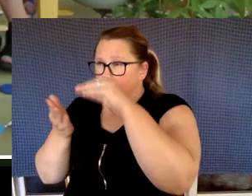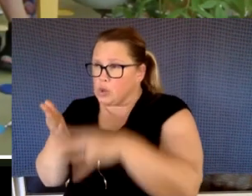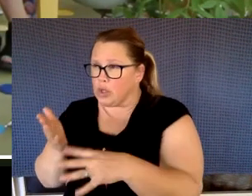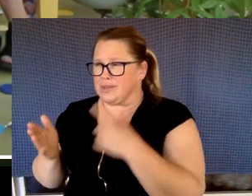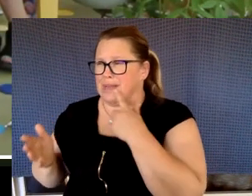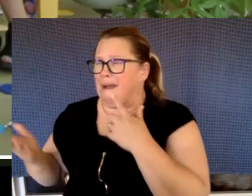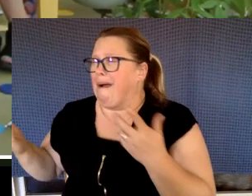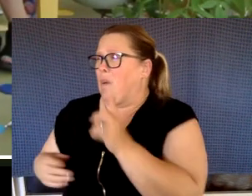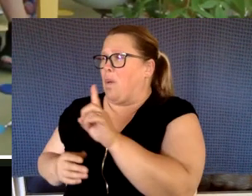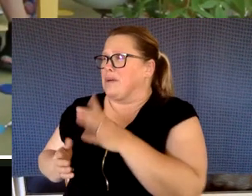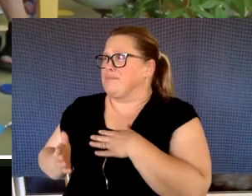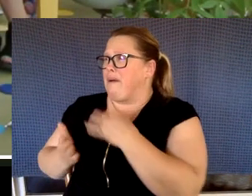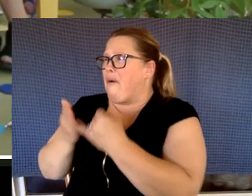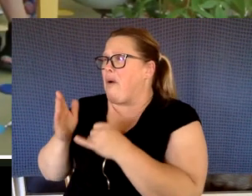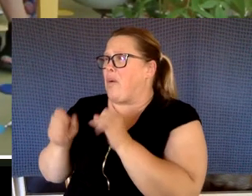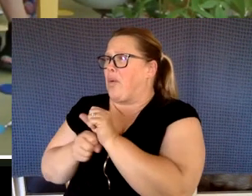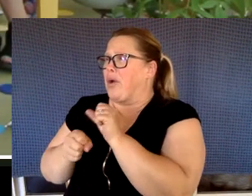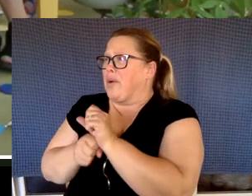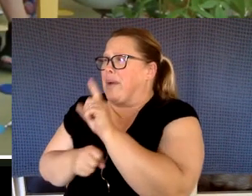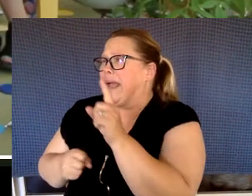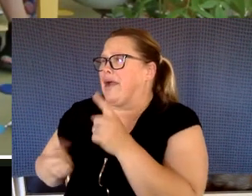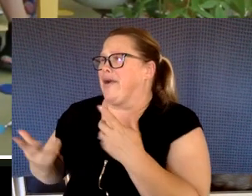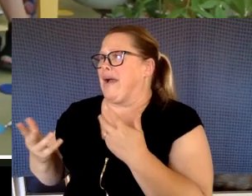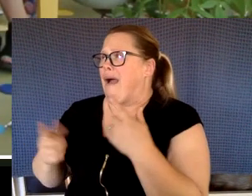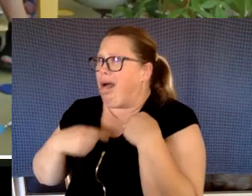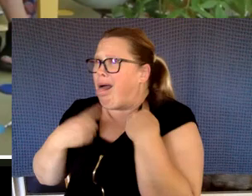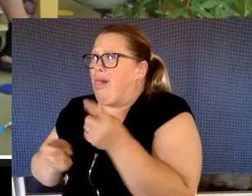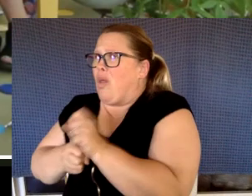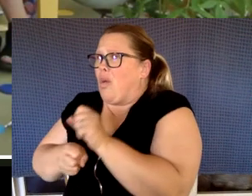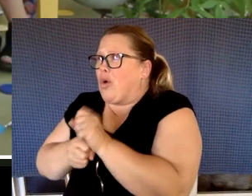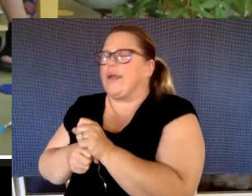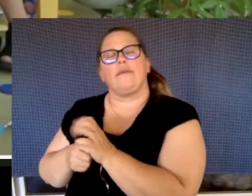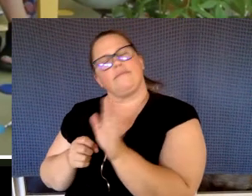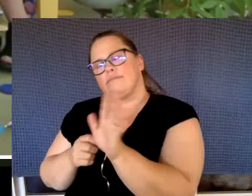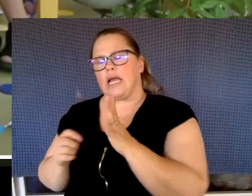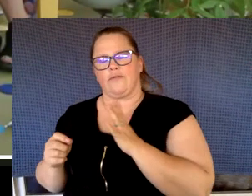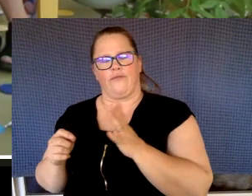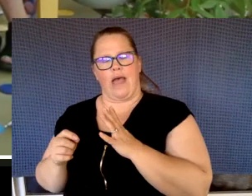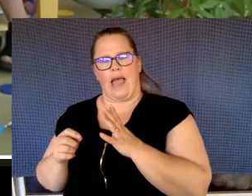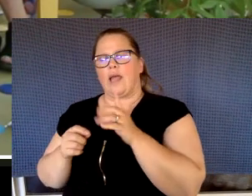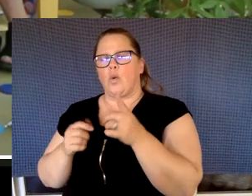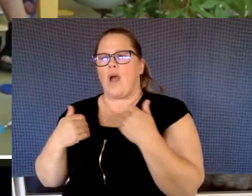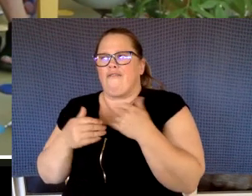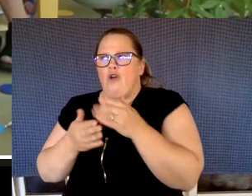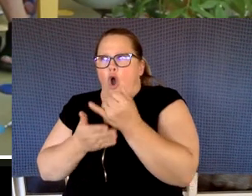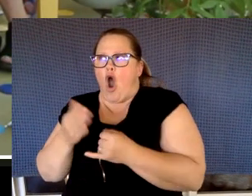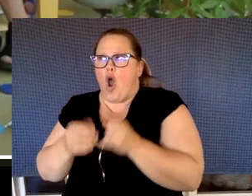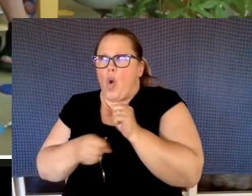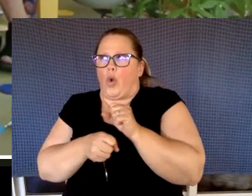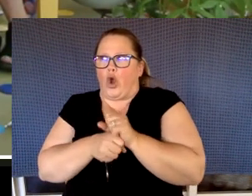where is my artwork. It's nice and safe it will be returned to you so you don't worry. But why don't you get